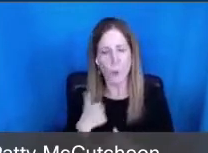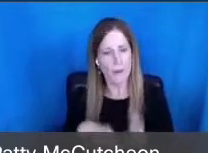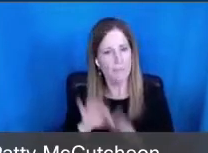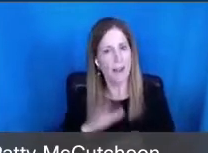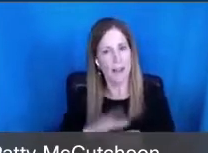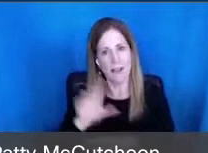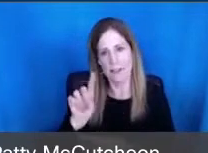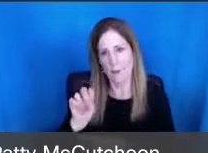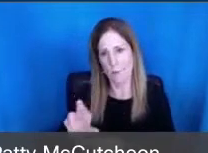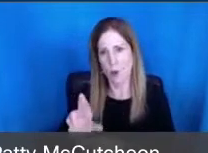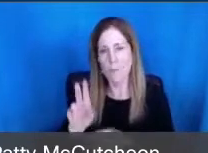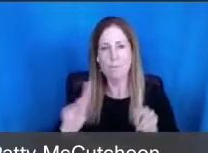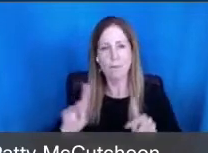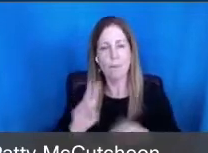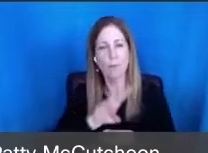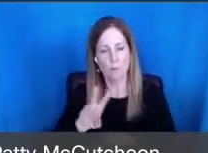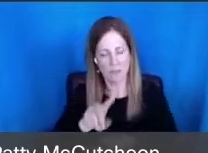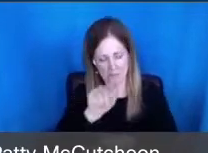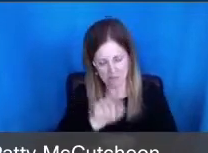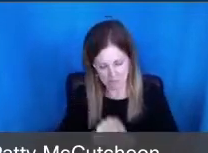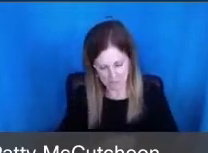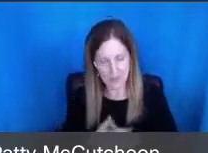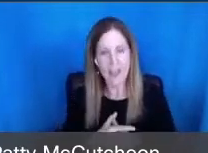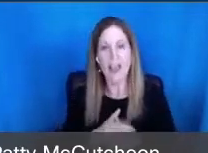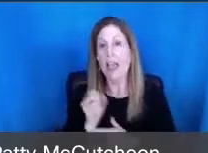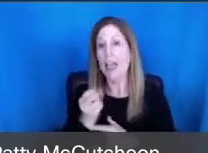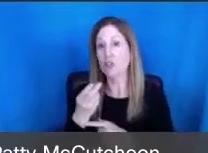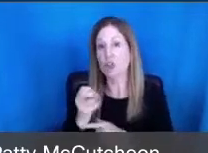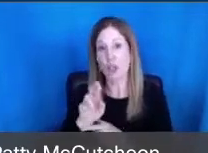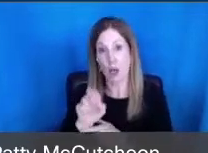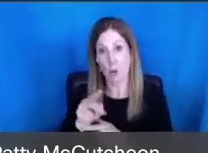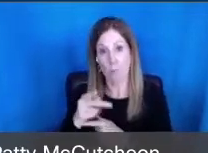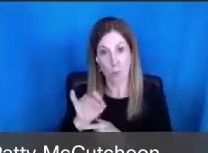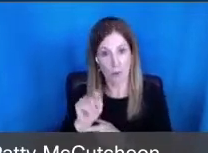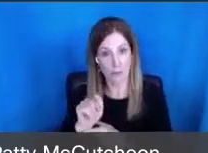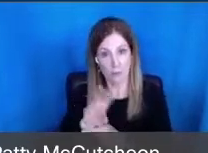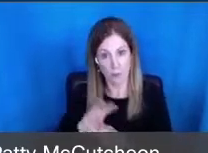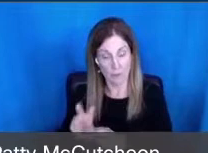public website, on internal SharePoint sites, and on ELM, our learning management system.